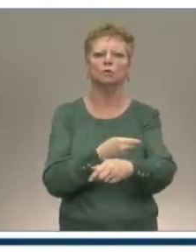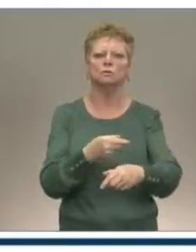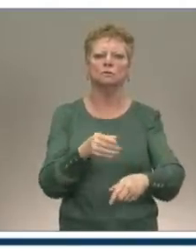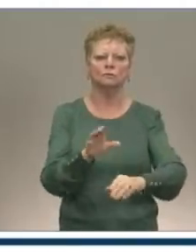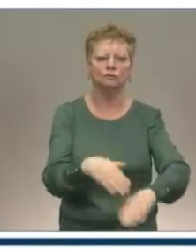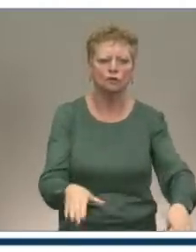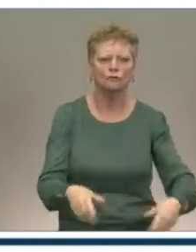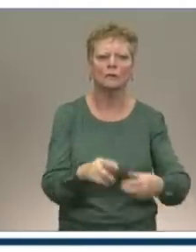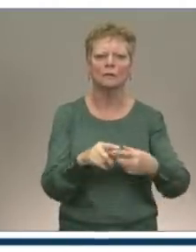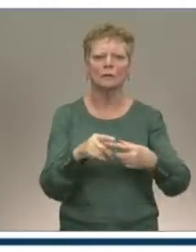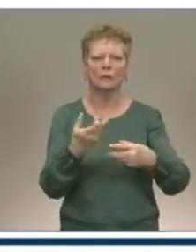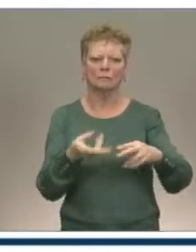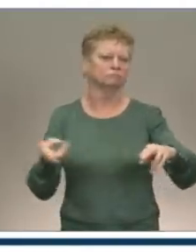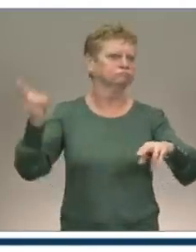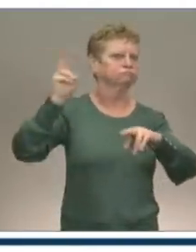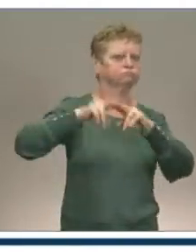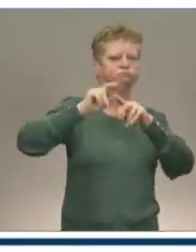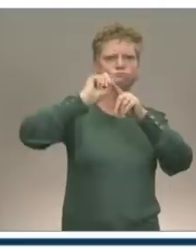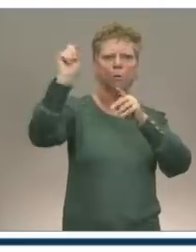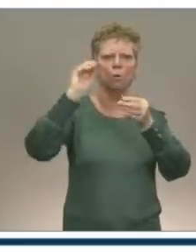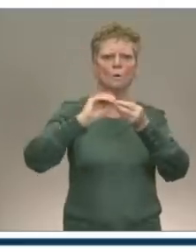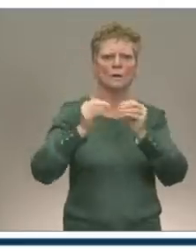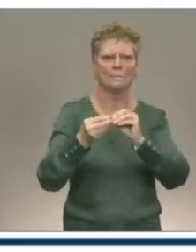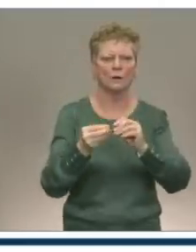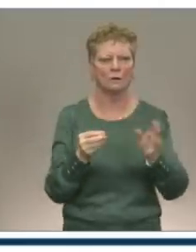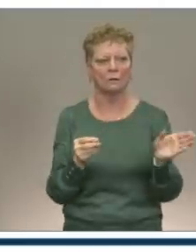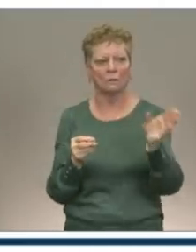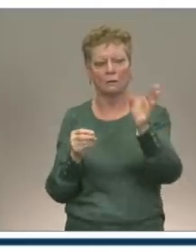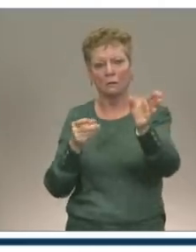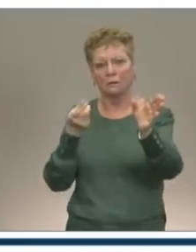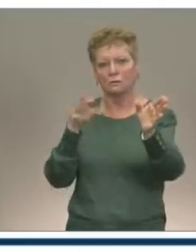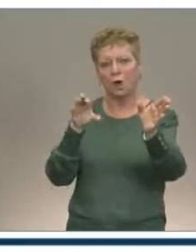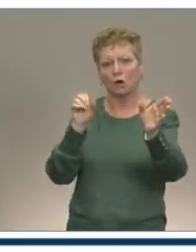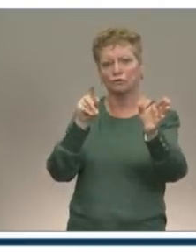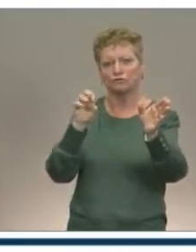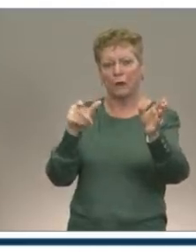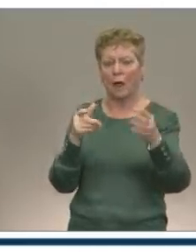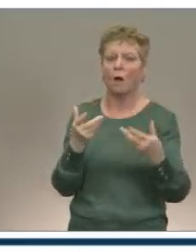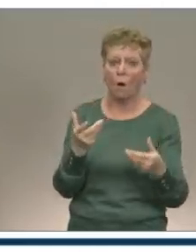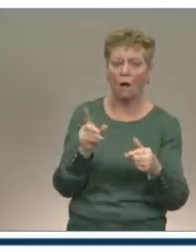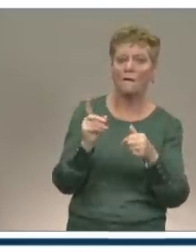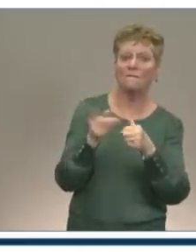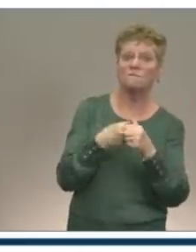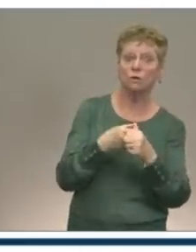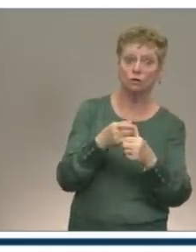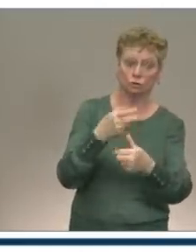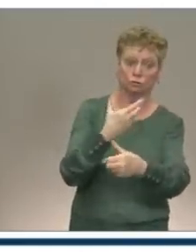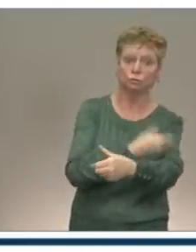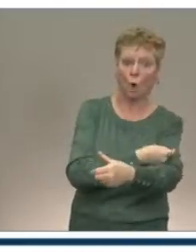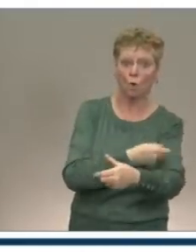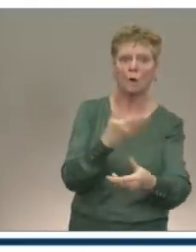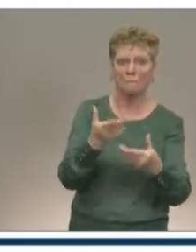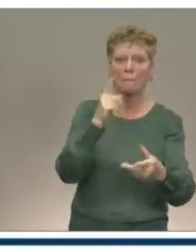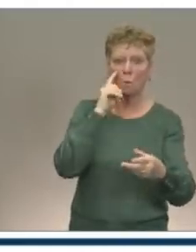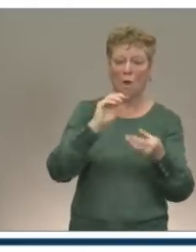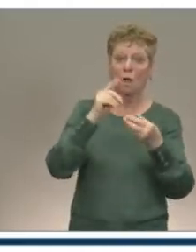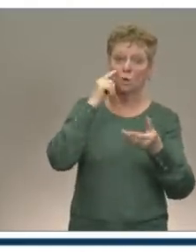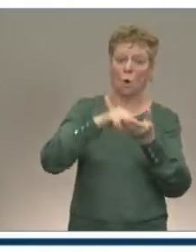that would have been simply because of the number of kids that all of a sudden we're going to see a bump in our first doses because they you know until they're eligible for their second note so